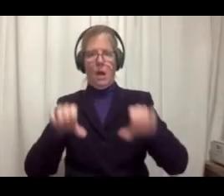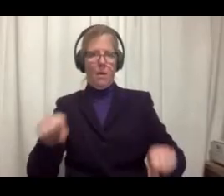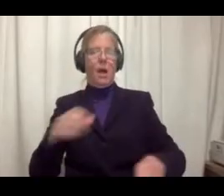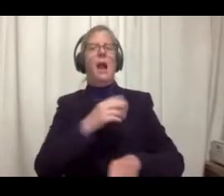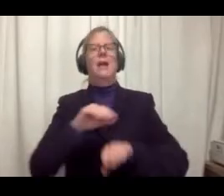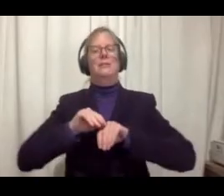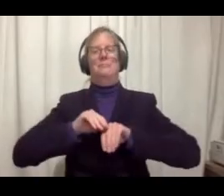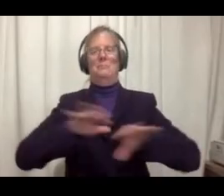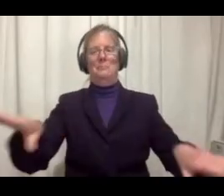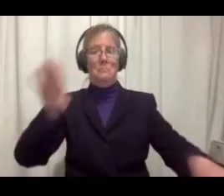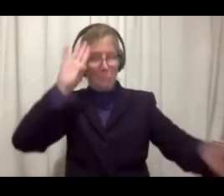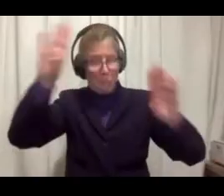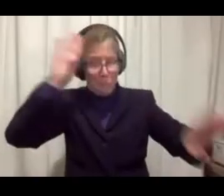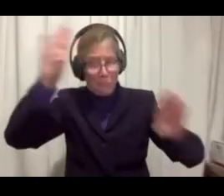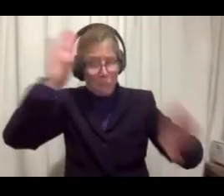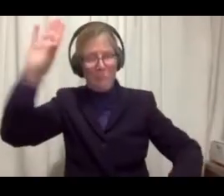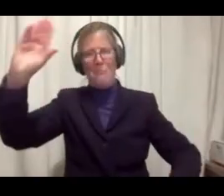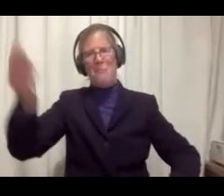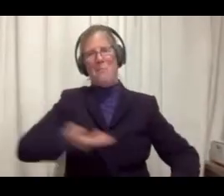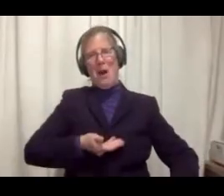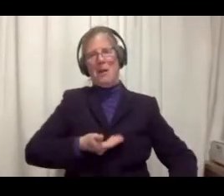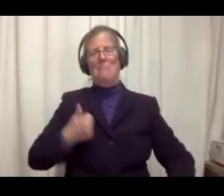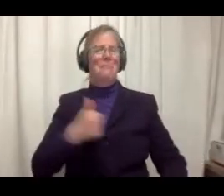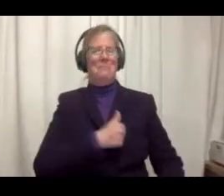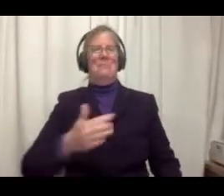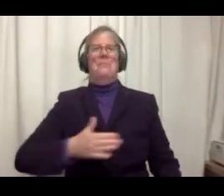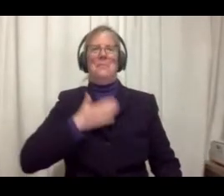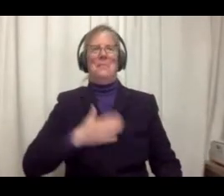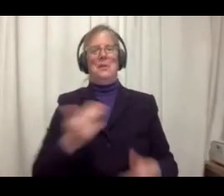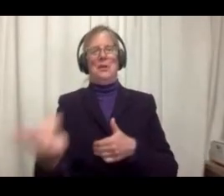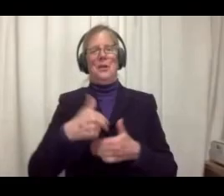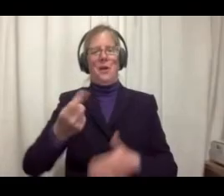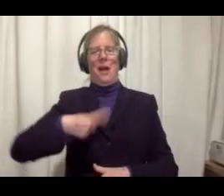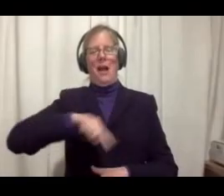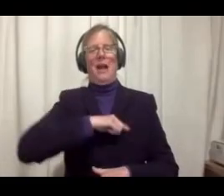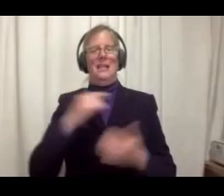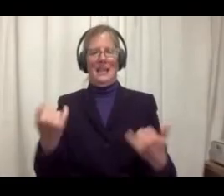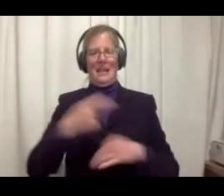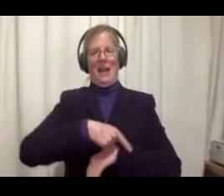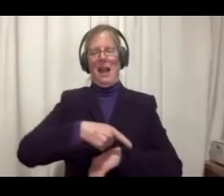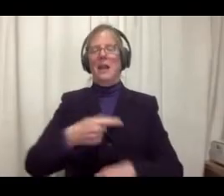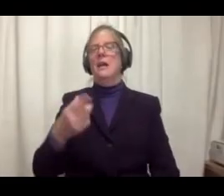Hello and welcome! We’re so glad you’re joining us today. My name is Heather Servais and I am joined